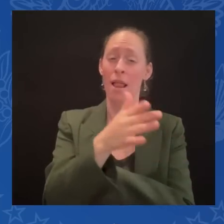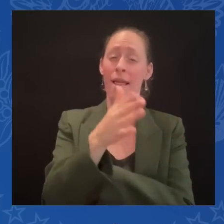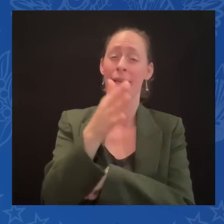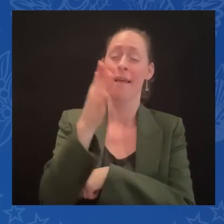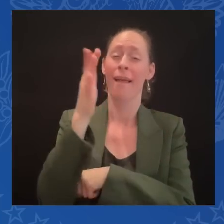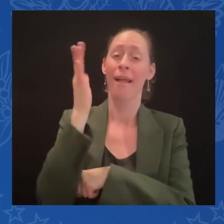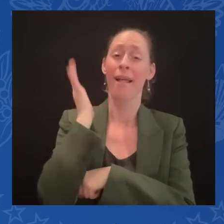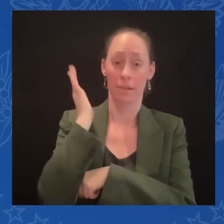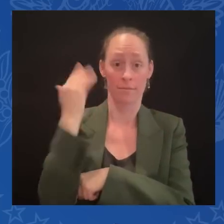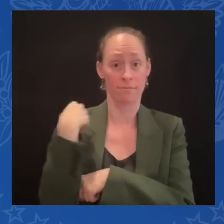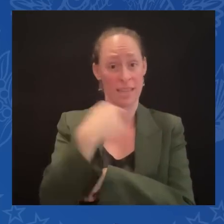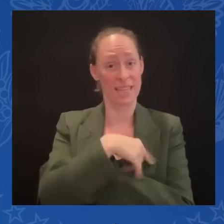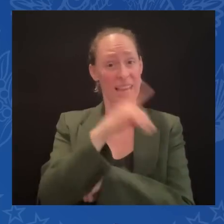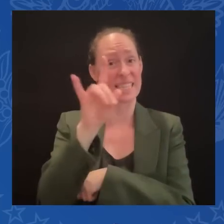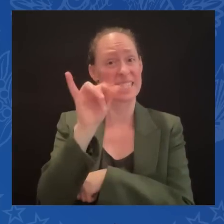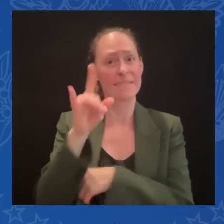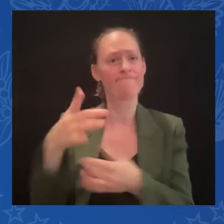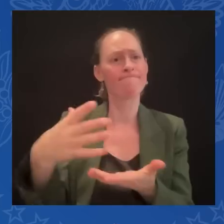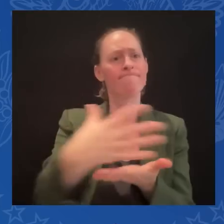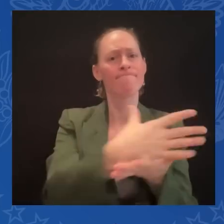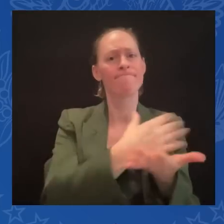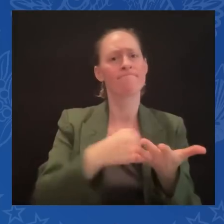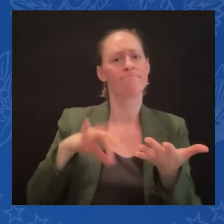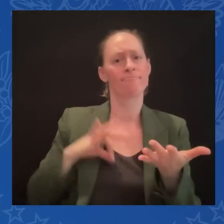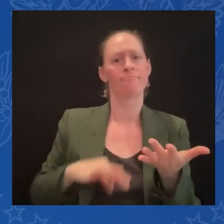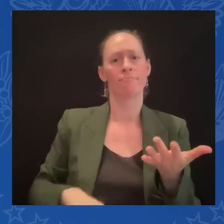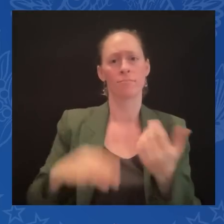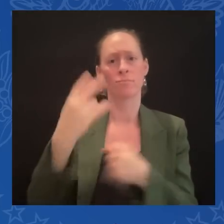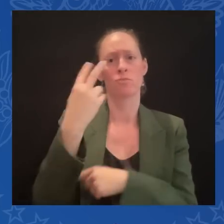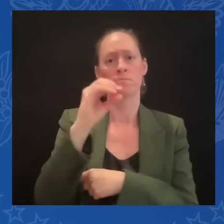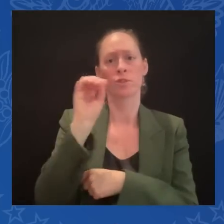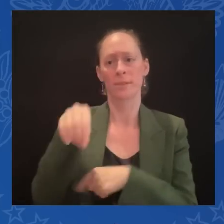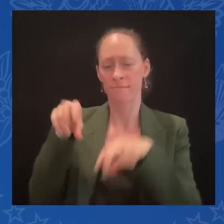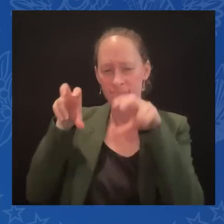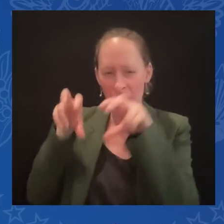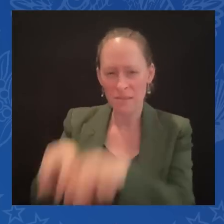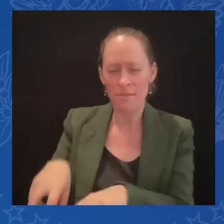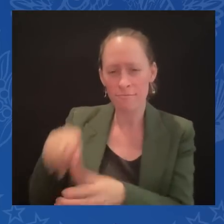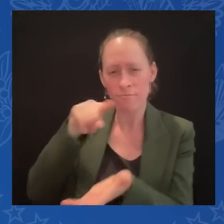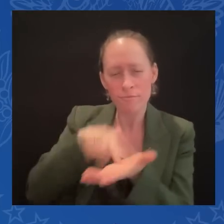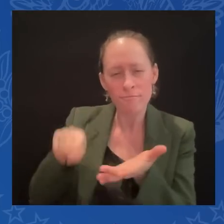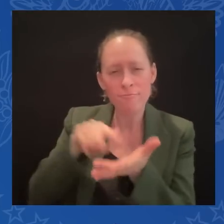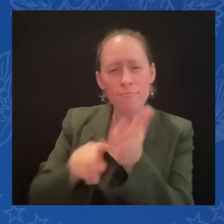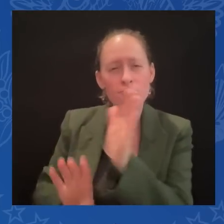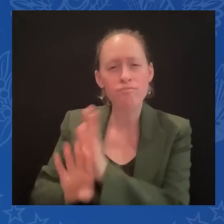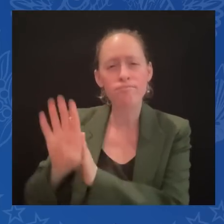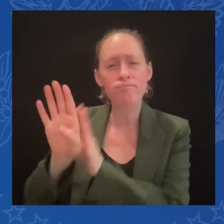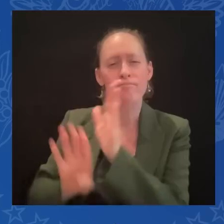in research and development. You know what it is now? 0.7 percent. We used to be ranked number one